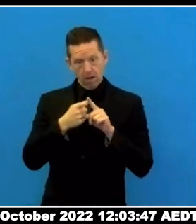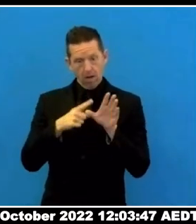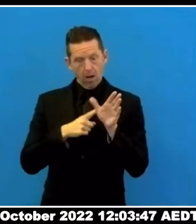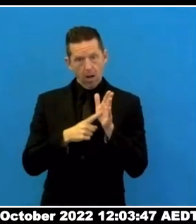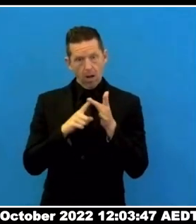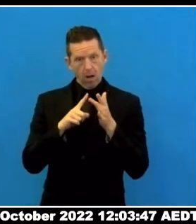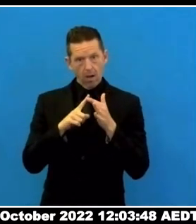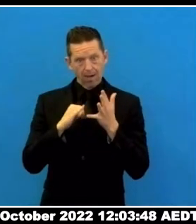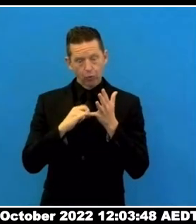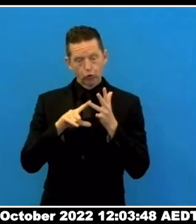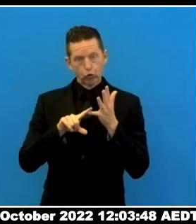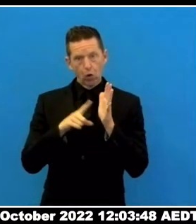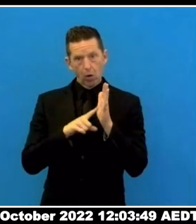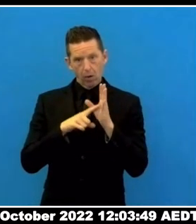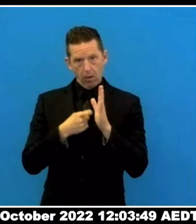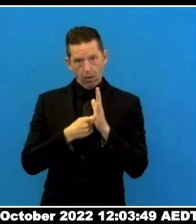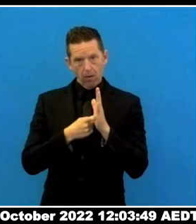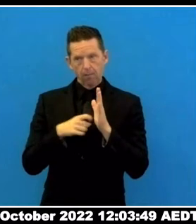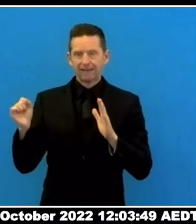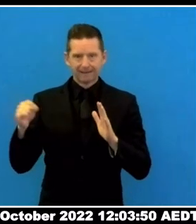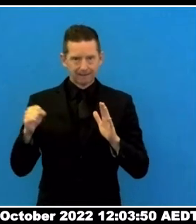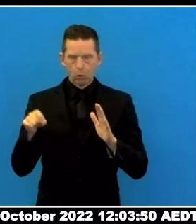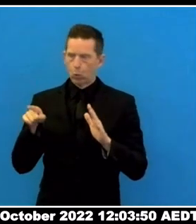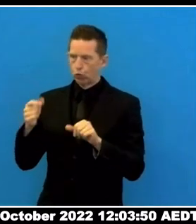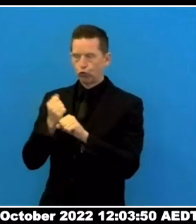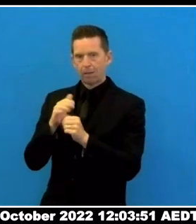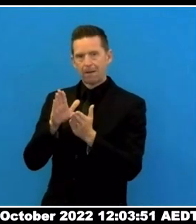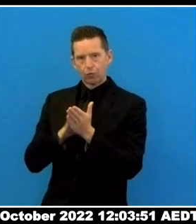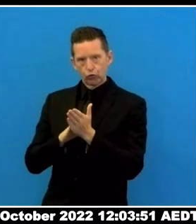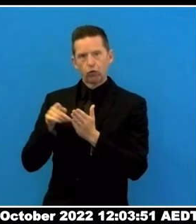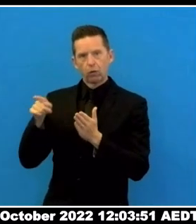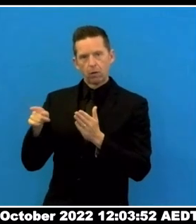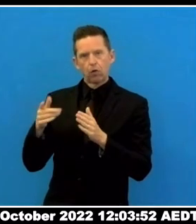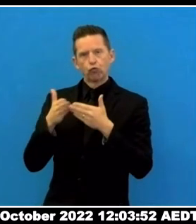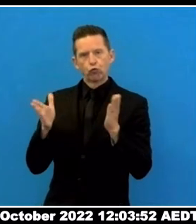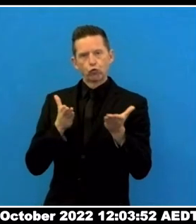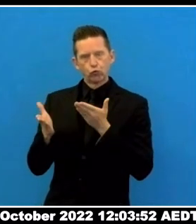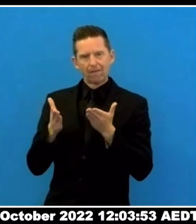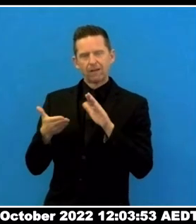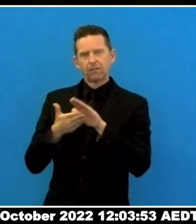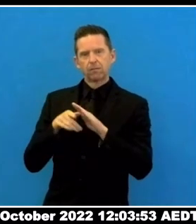And you are the General Manager, Direct Services at the Victorian Foundation for Survivors of Torture,